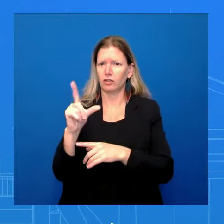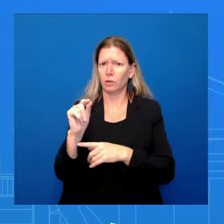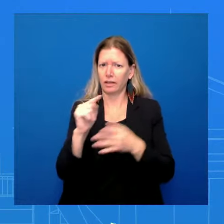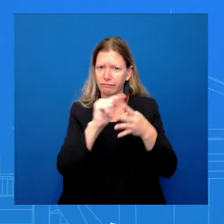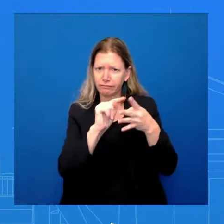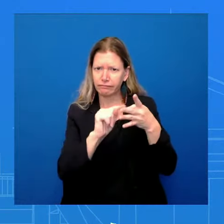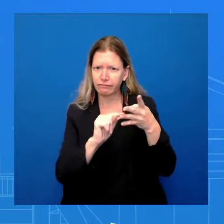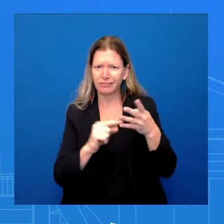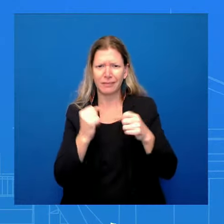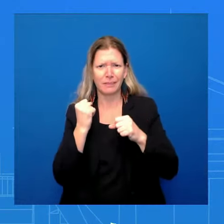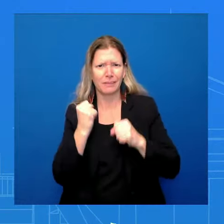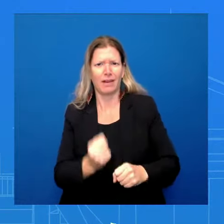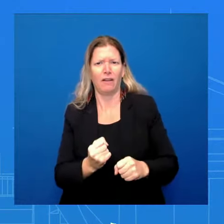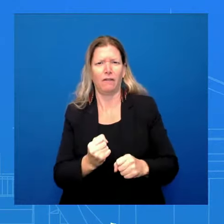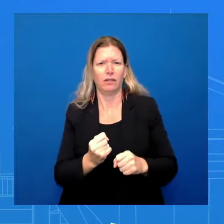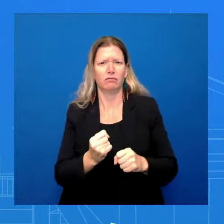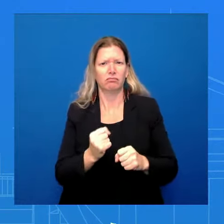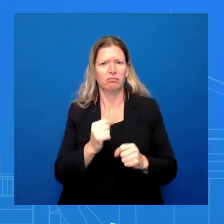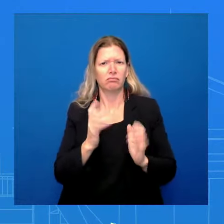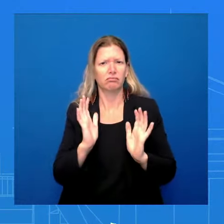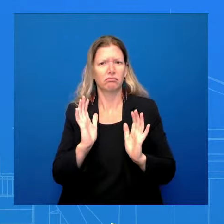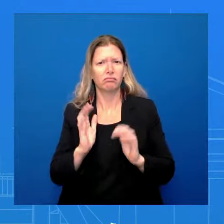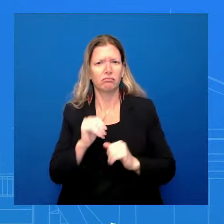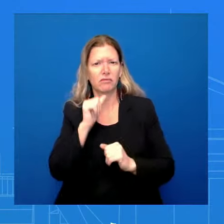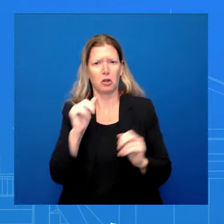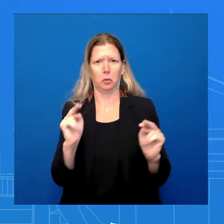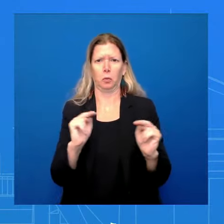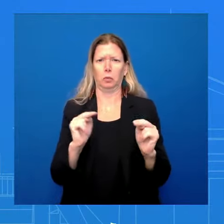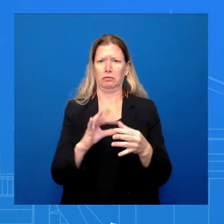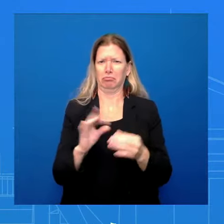that really say to Russia, "What you are doing is not acceptable" --